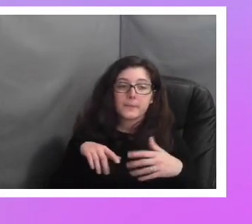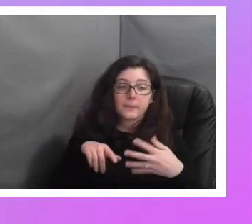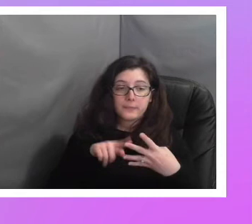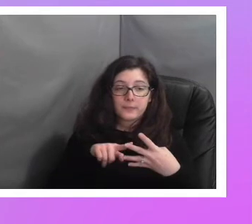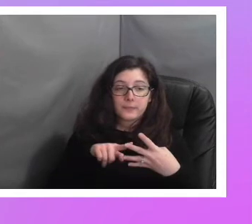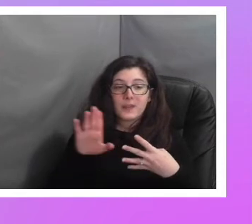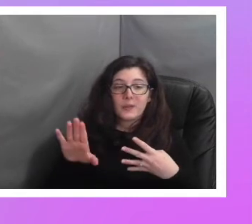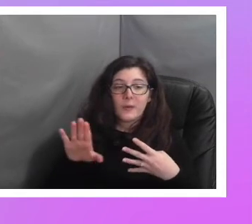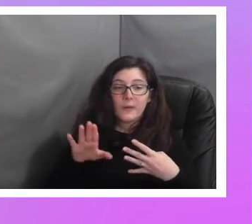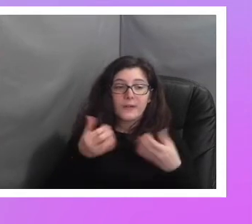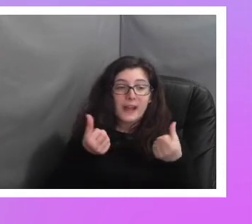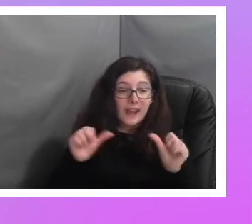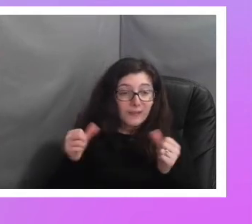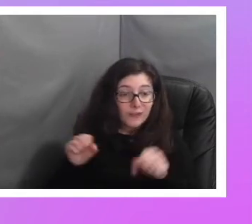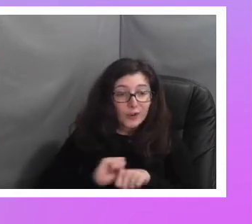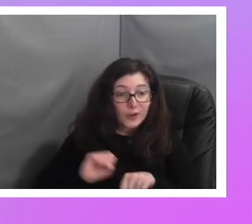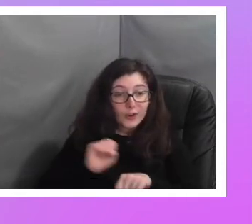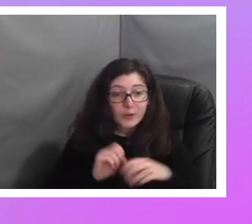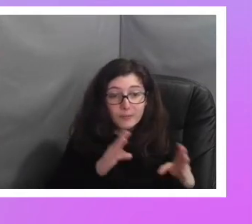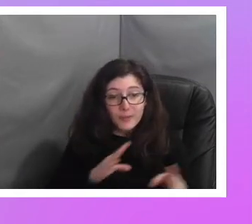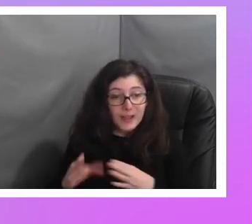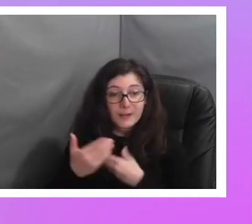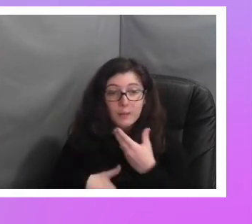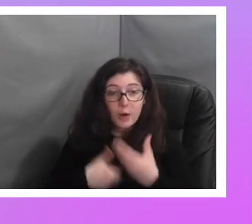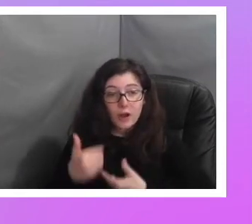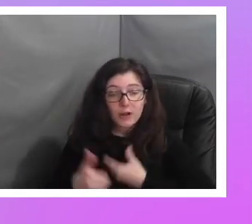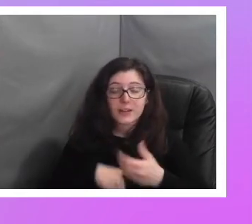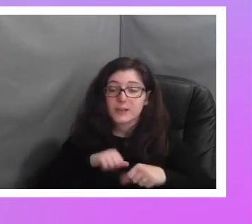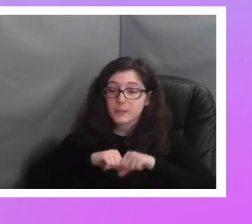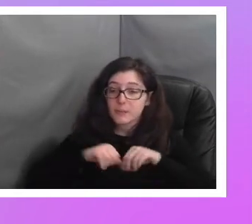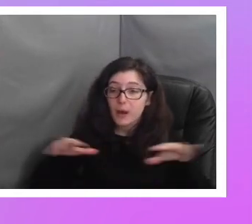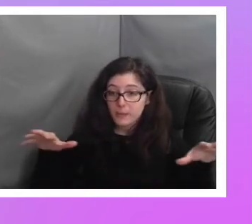who've been found to have a problem,